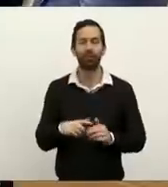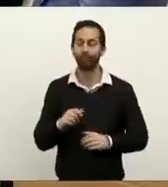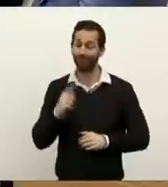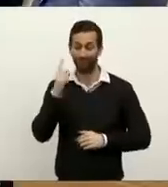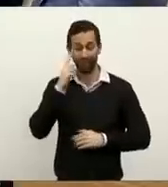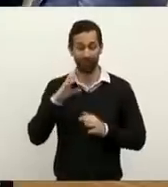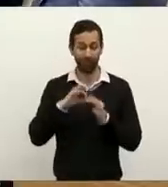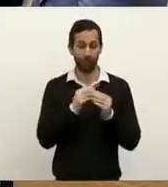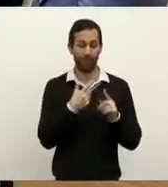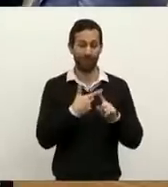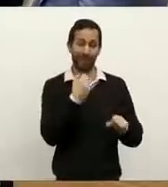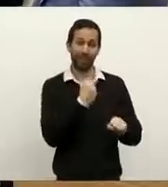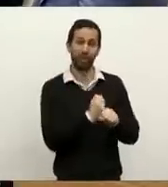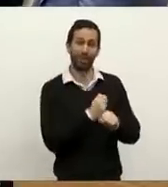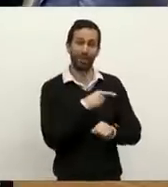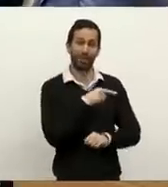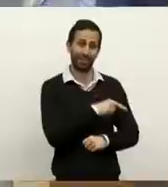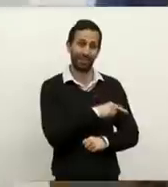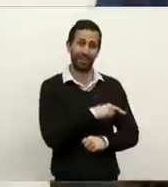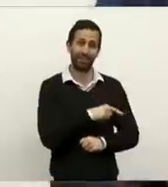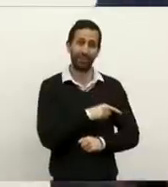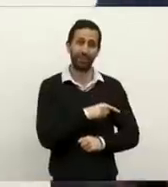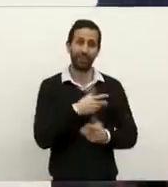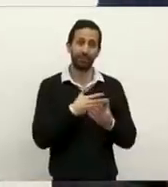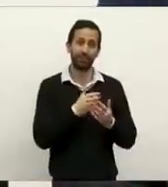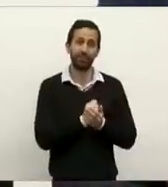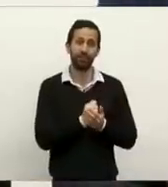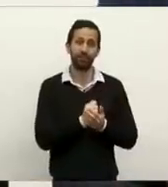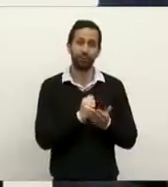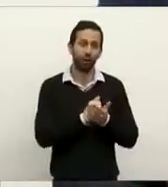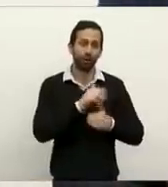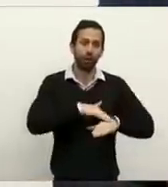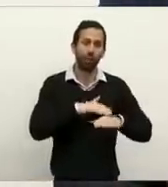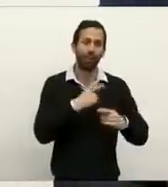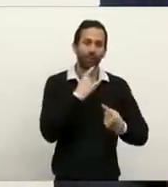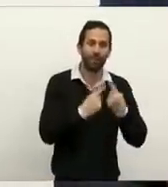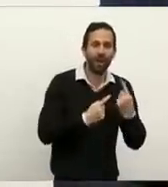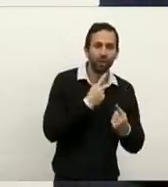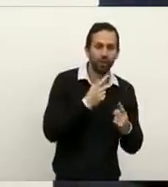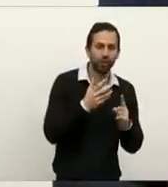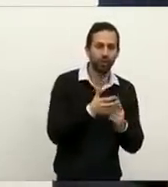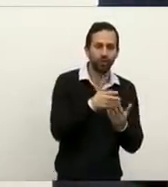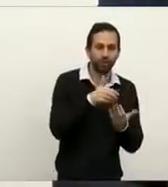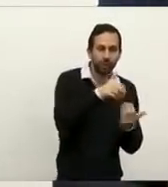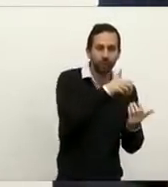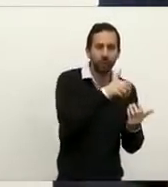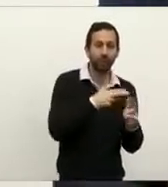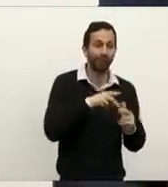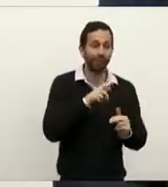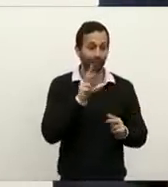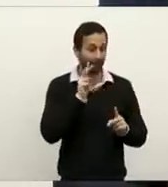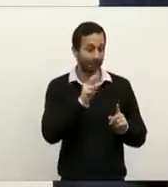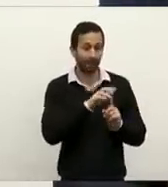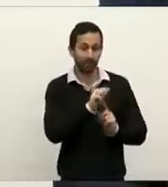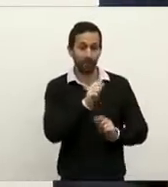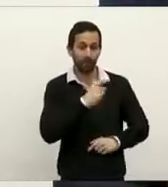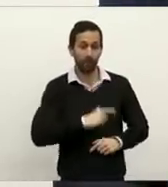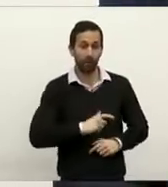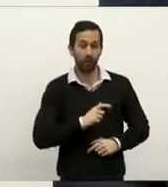It's about timely provision of information. So if we identify a person needs a little bit more information,